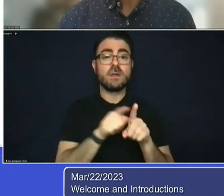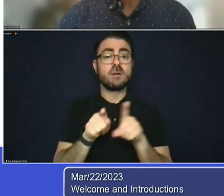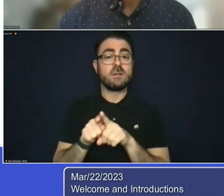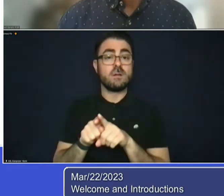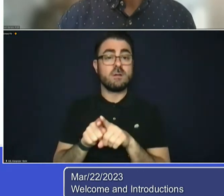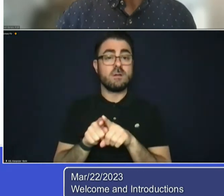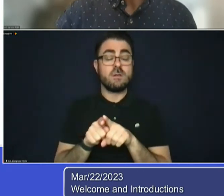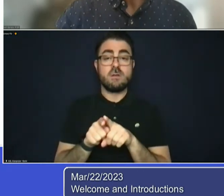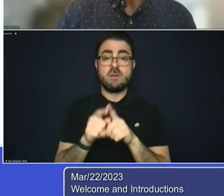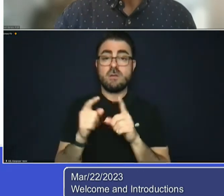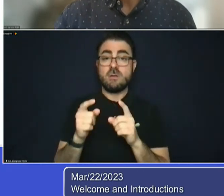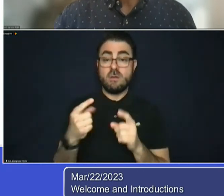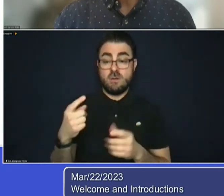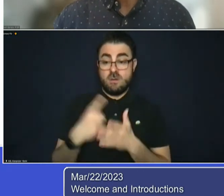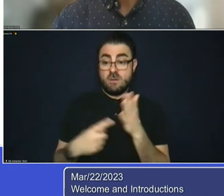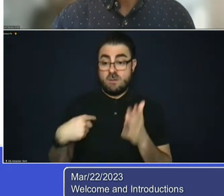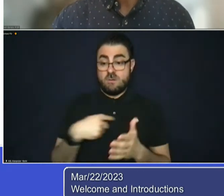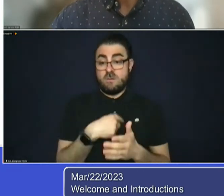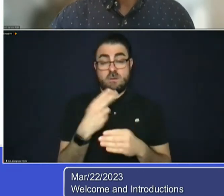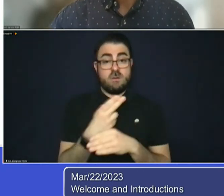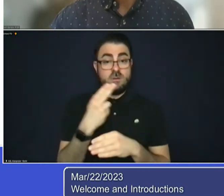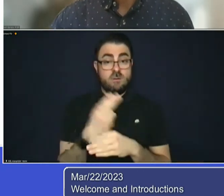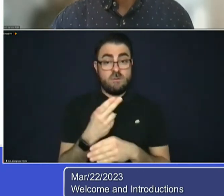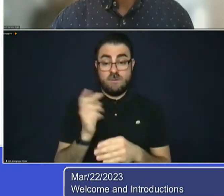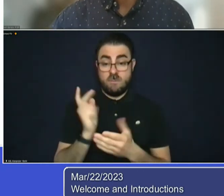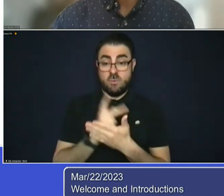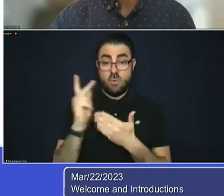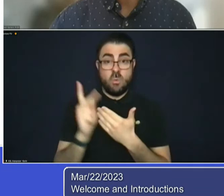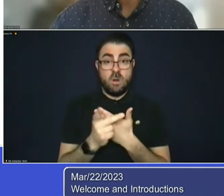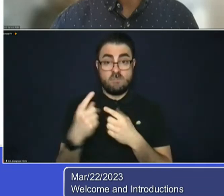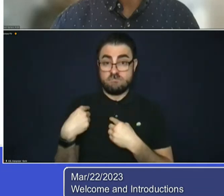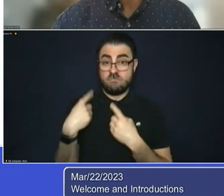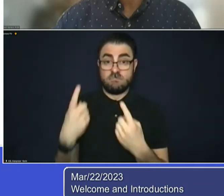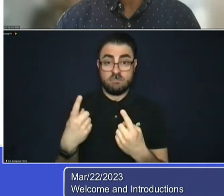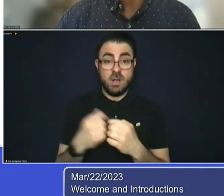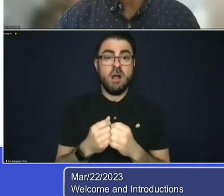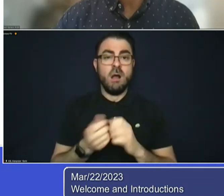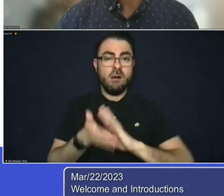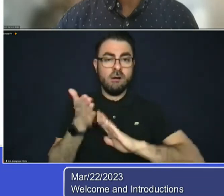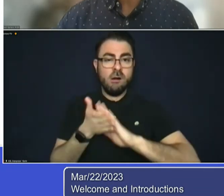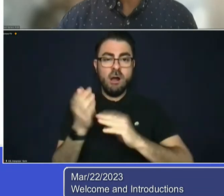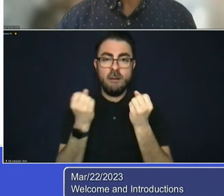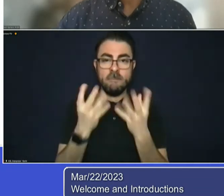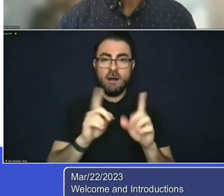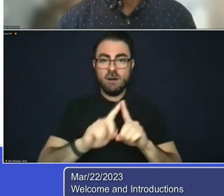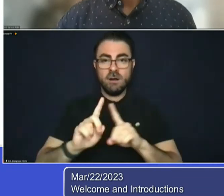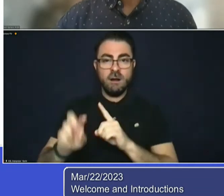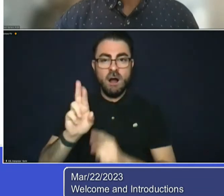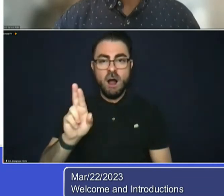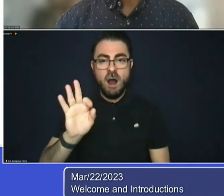WORKED. IN ADDITION TO THAT, WE'RE LEVERAGING OUR PROGRAM HISTORY